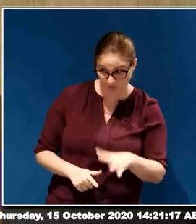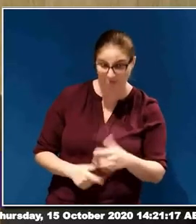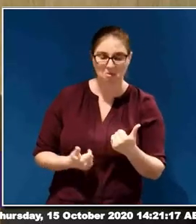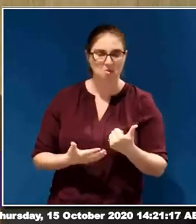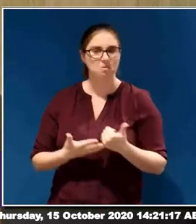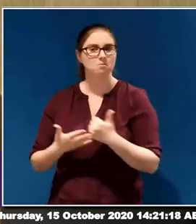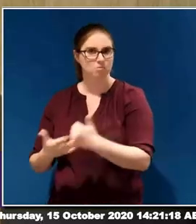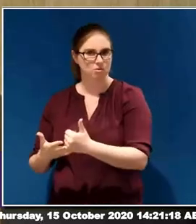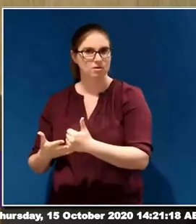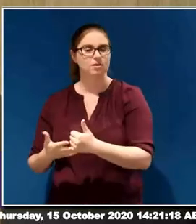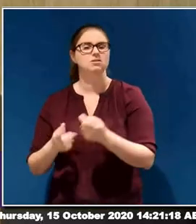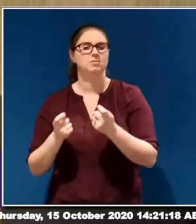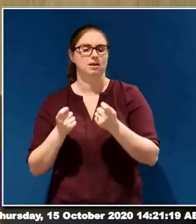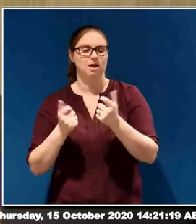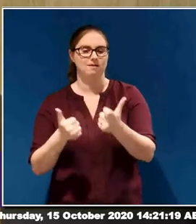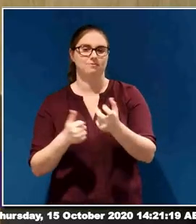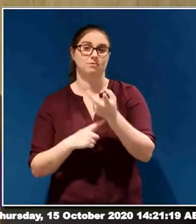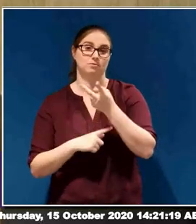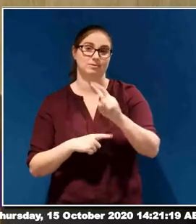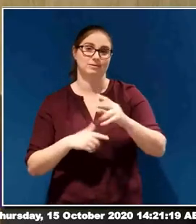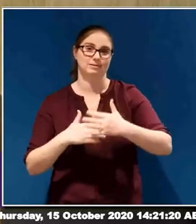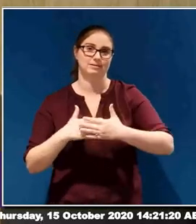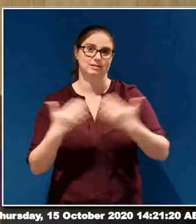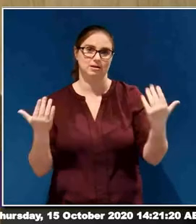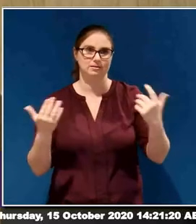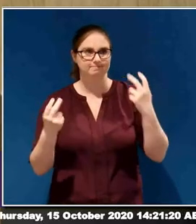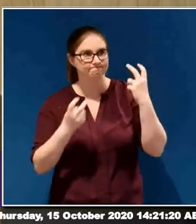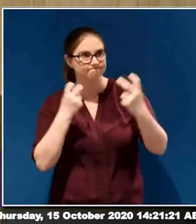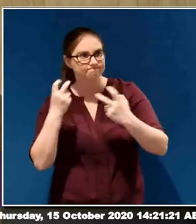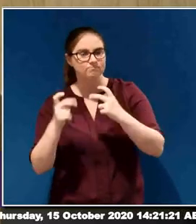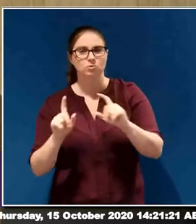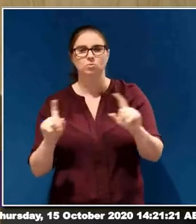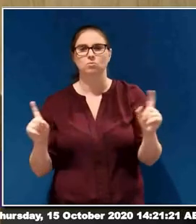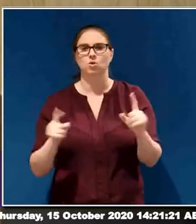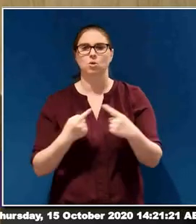what local schools - and it depends on siblings' and parents' working arrangements.